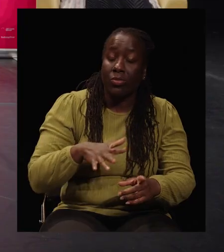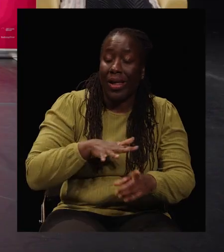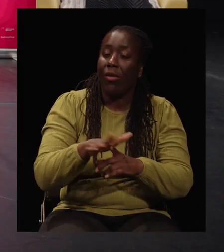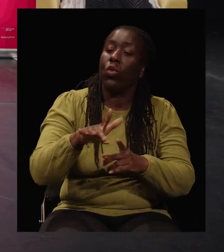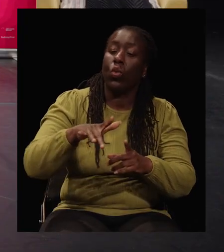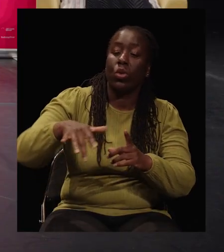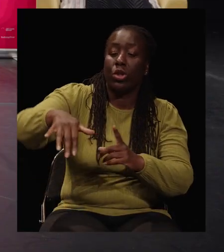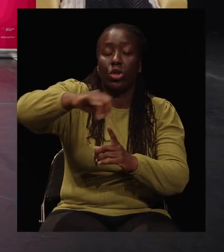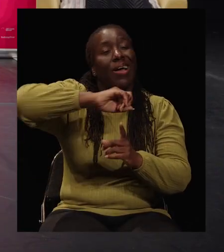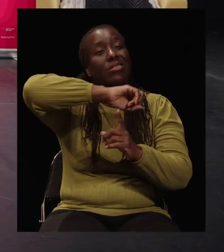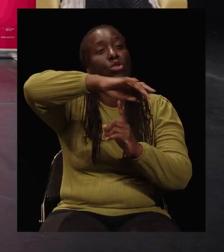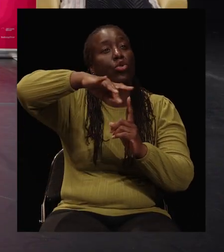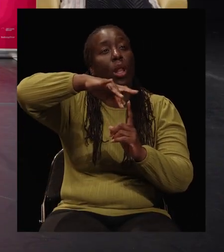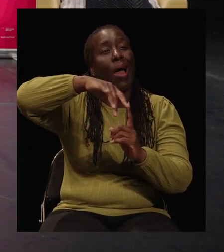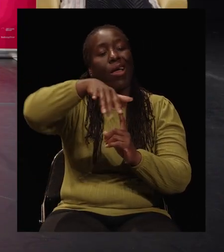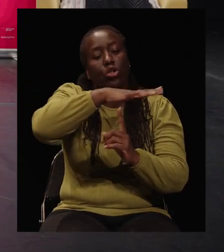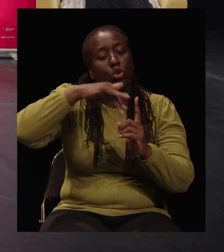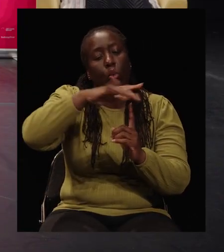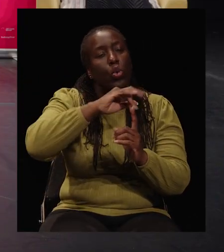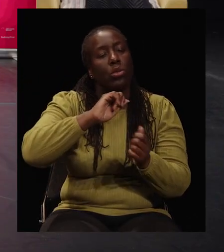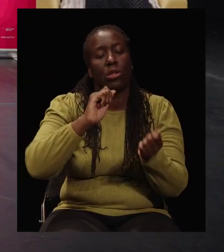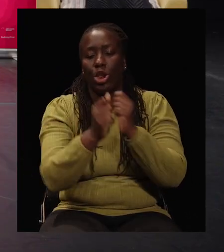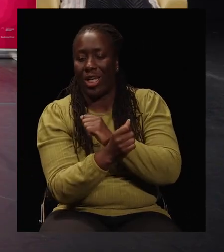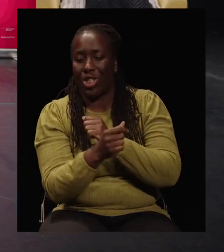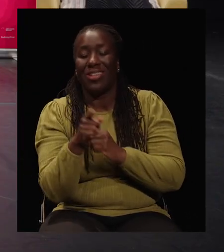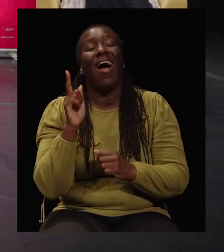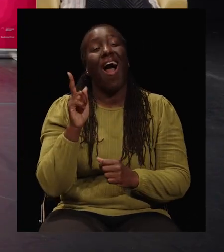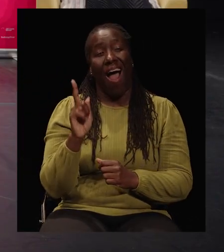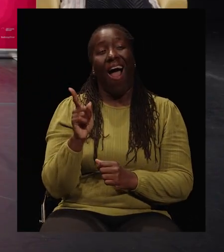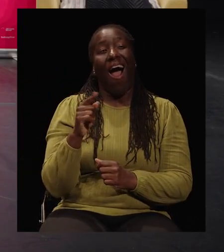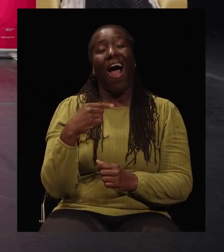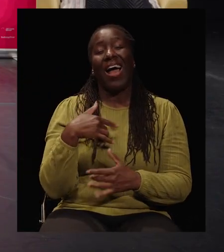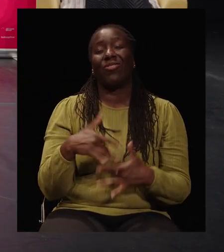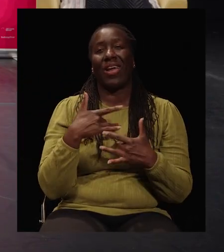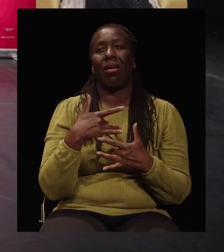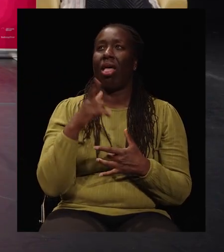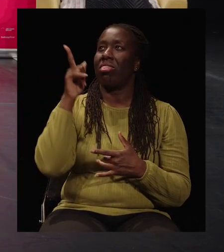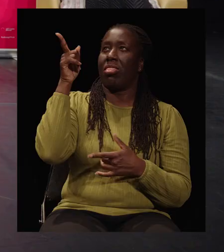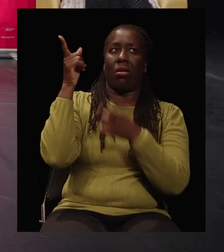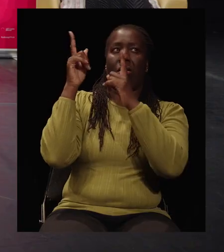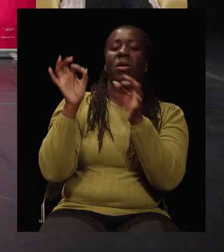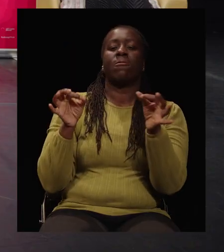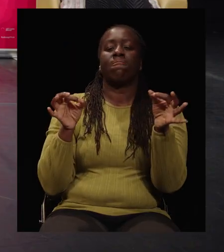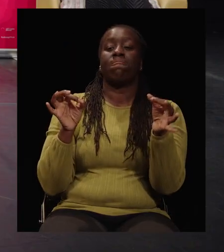that it's been systematically defunded by those in power, 'cause I don't think that the status quo